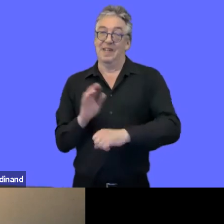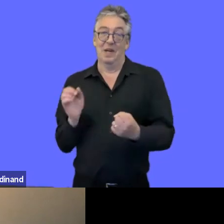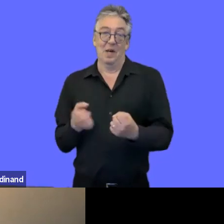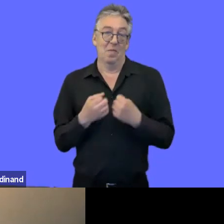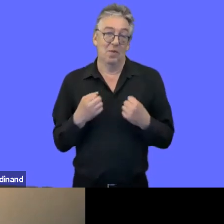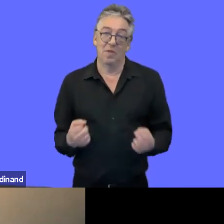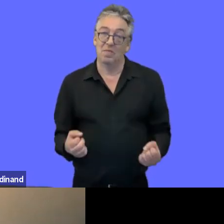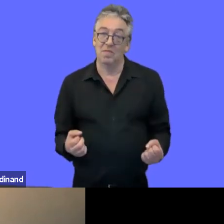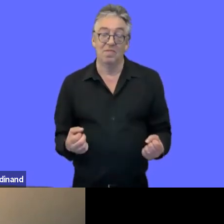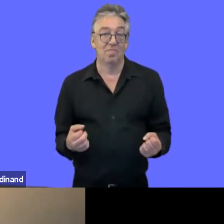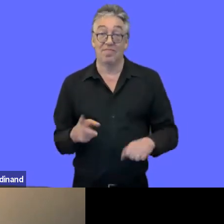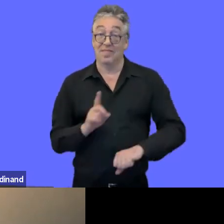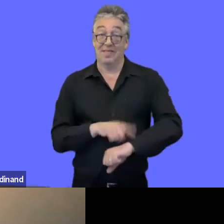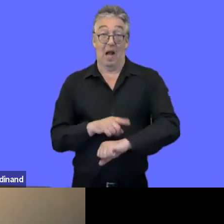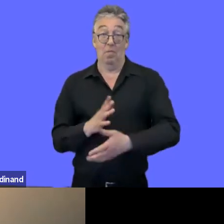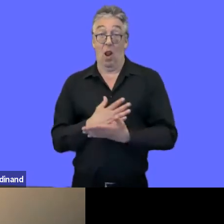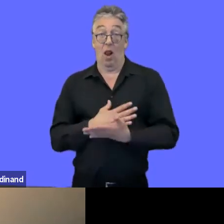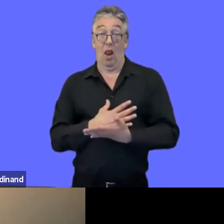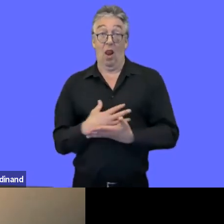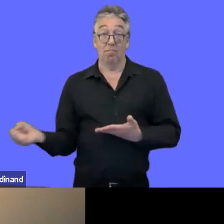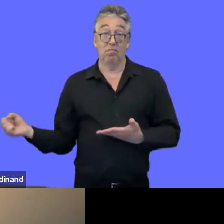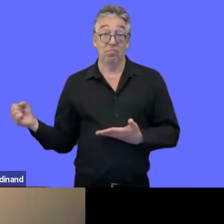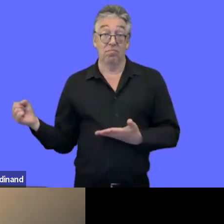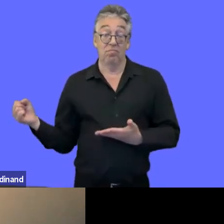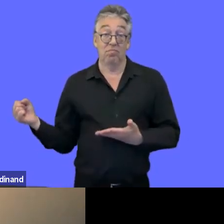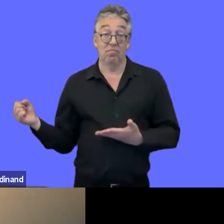because time is over, but I will pass the floor to Marine